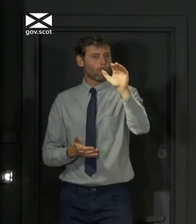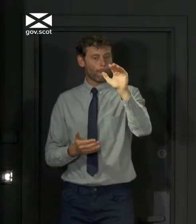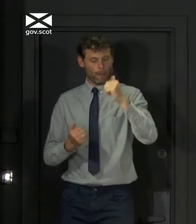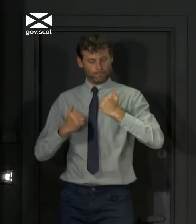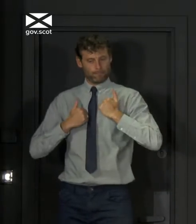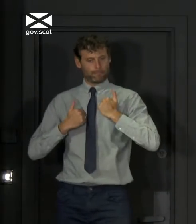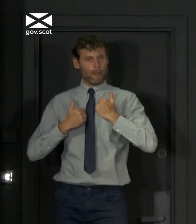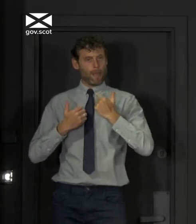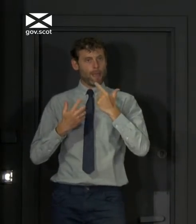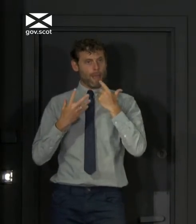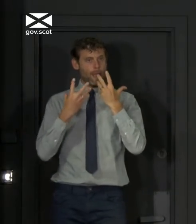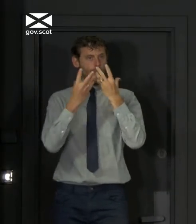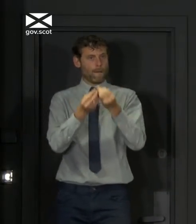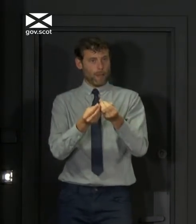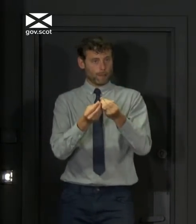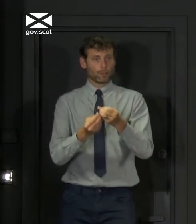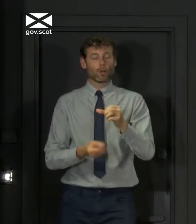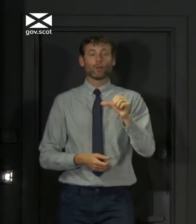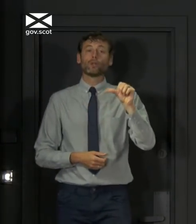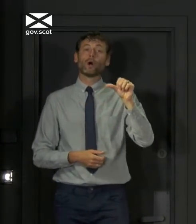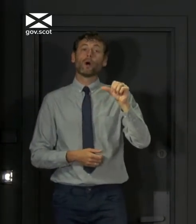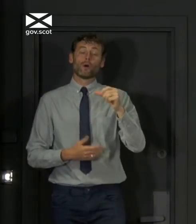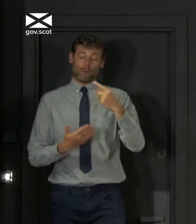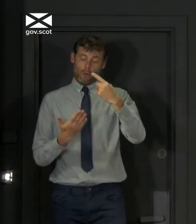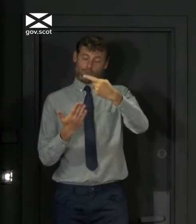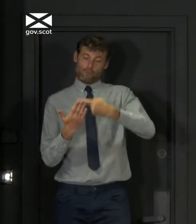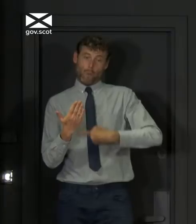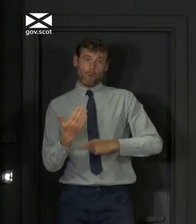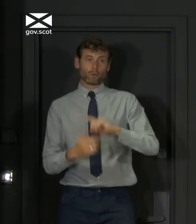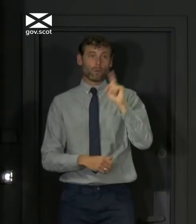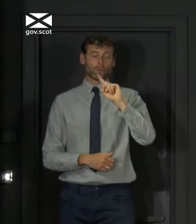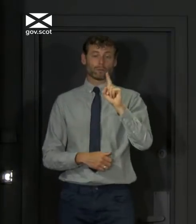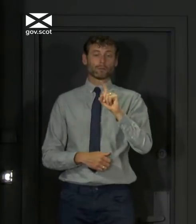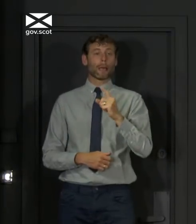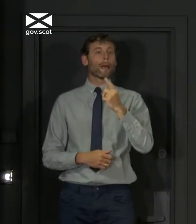At the moment, you should still only meet up with other households outdoors. So if you